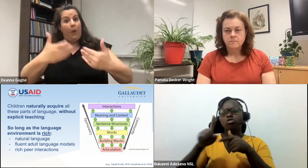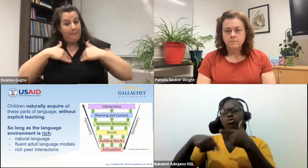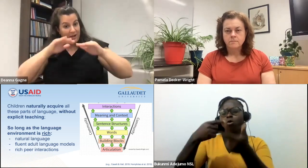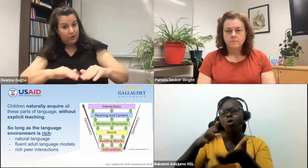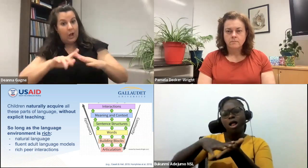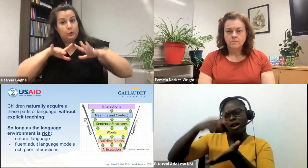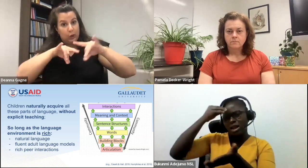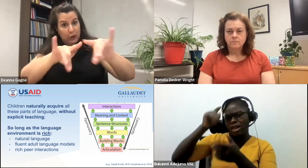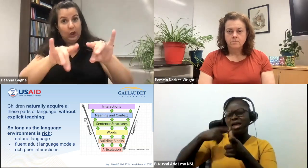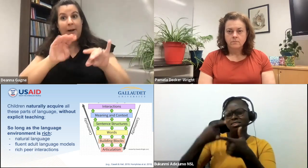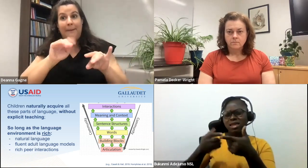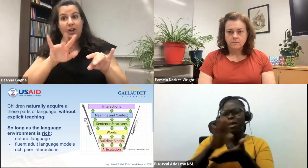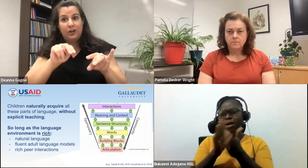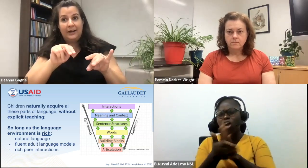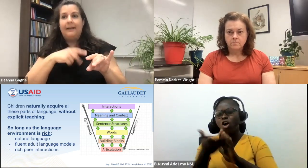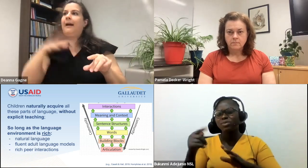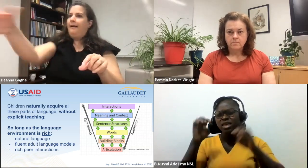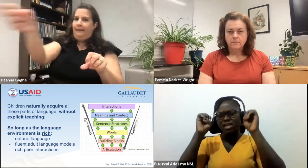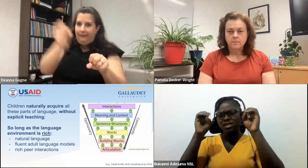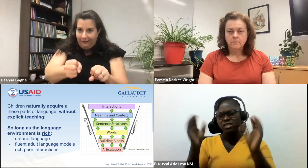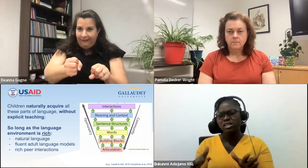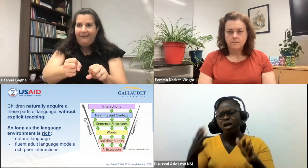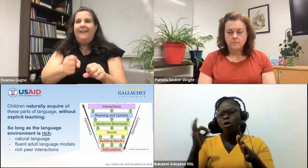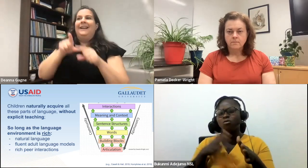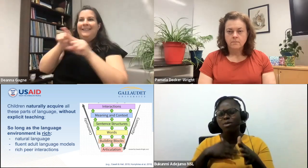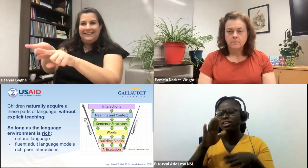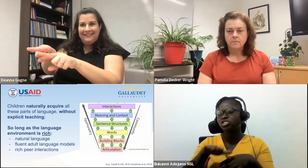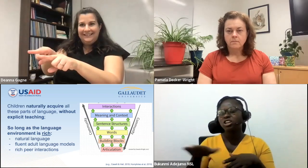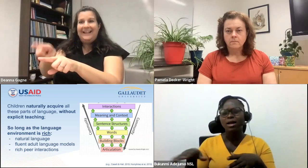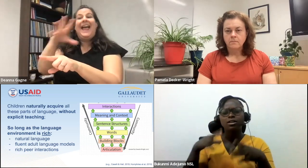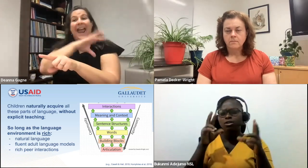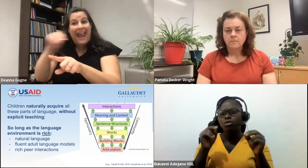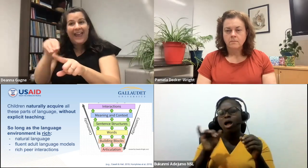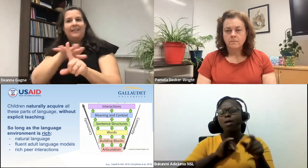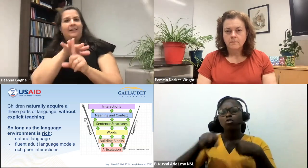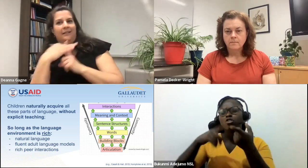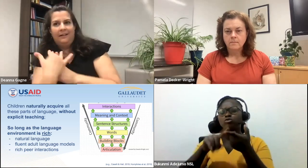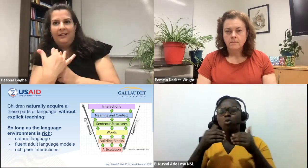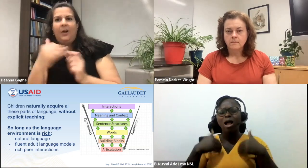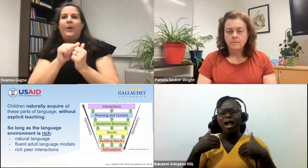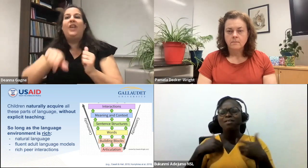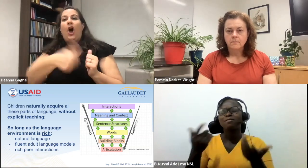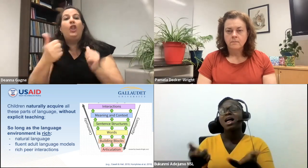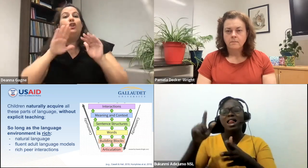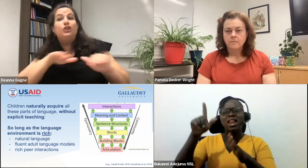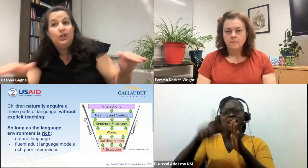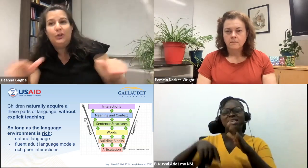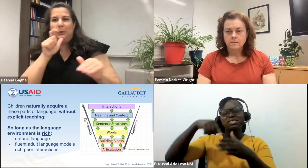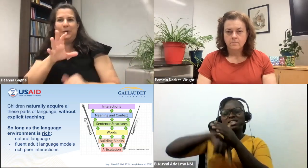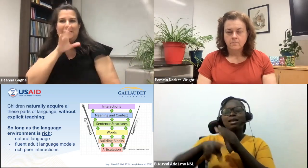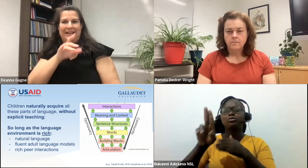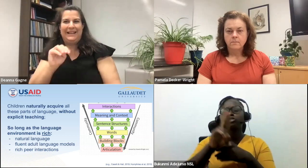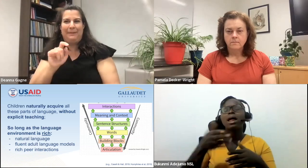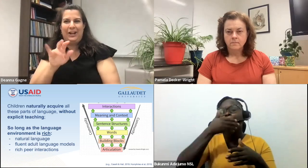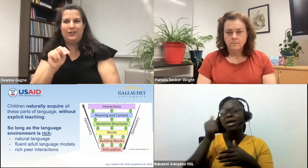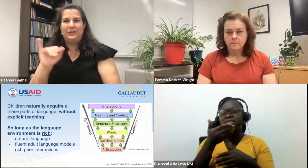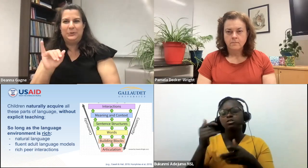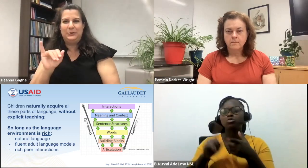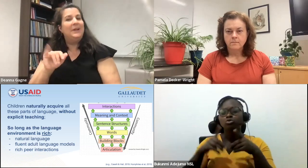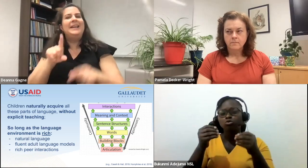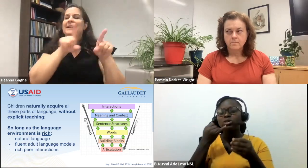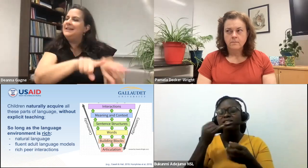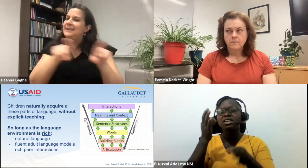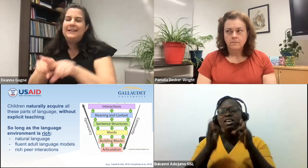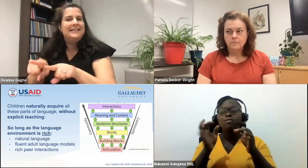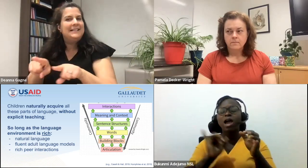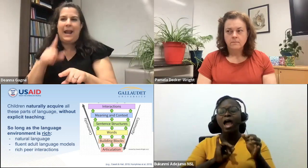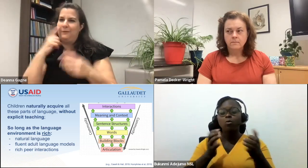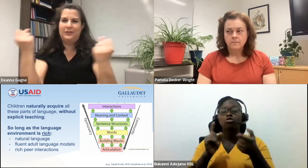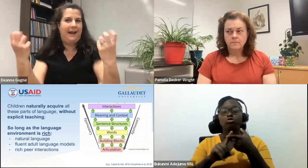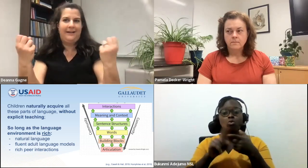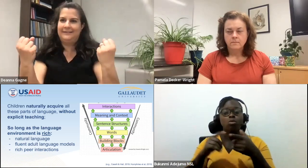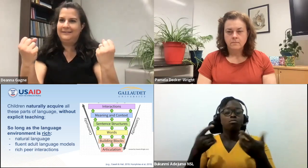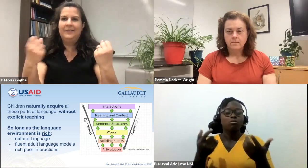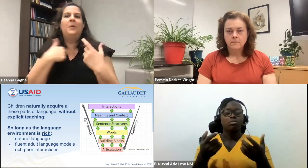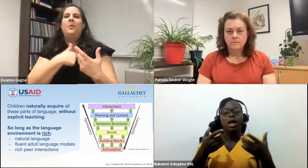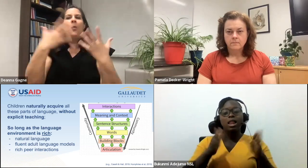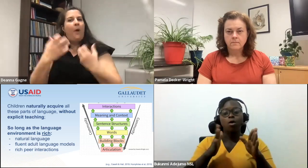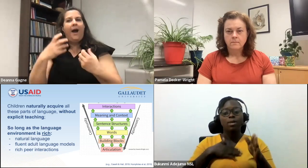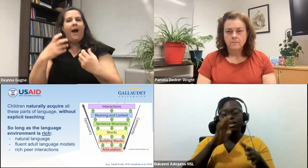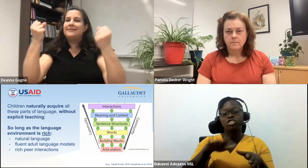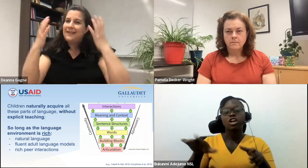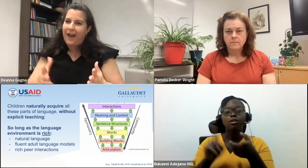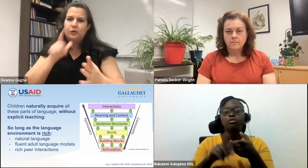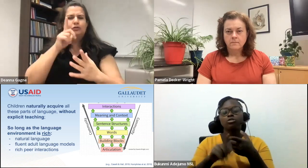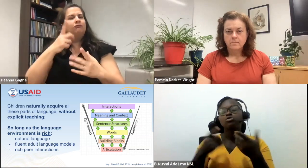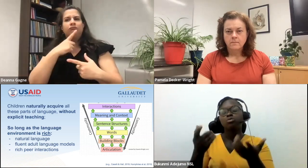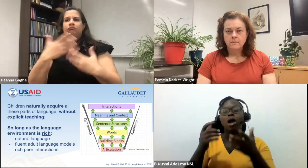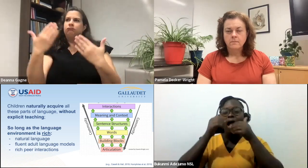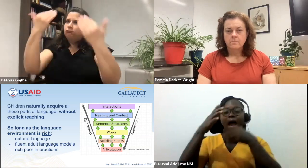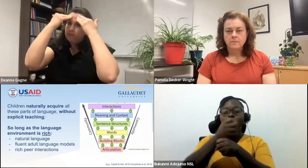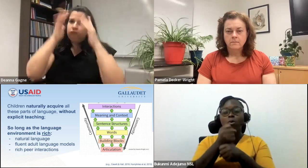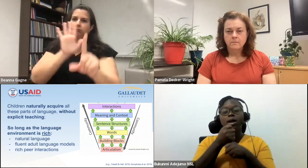The best thing to do, if I want my child to acquire mandarin as a language is to expose them to native mandarin speakers and expose them to in context where they're going to be using maintenance with other kids their age. This same thing is true of sign language.